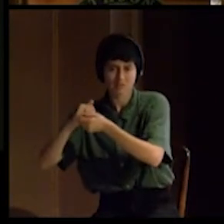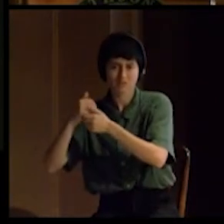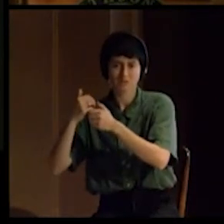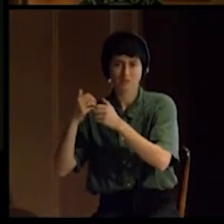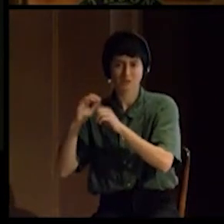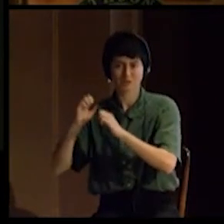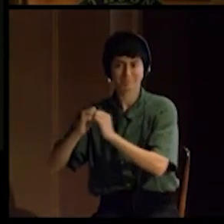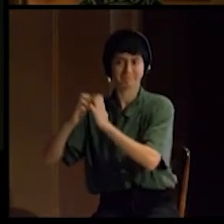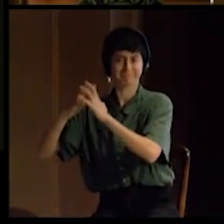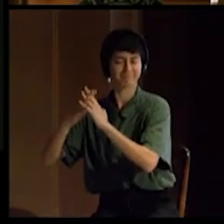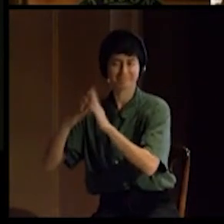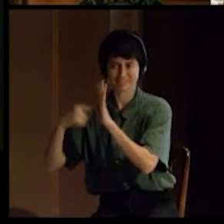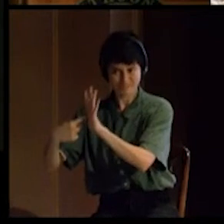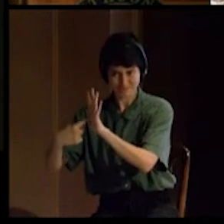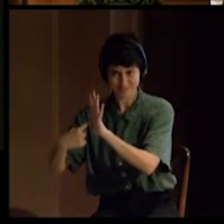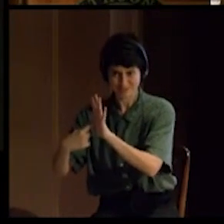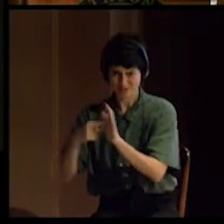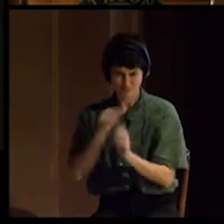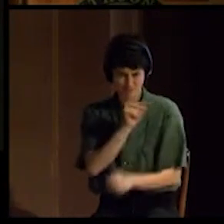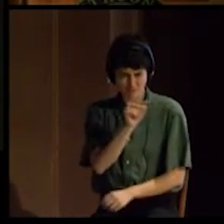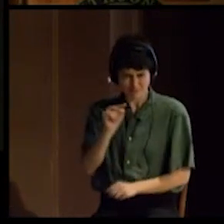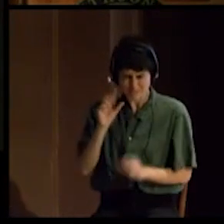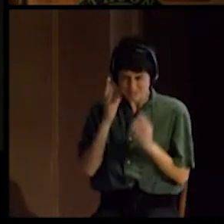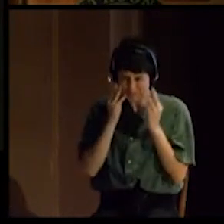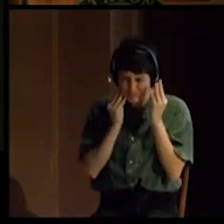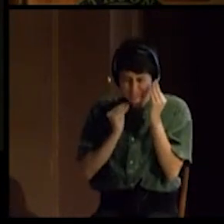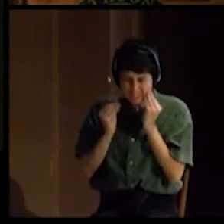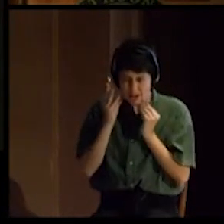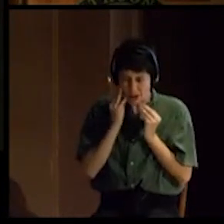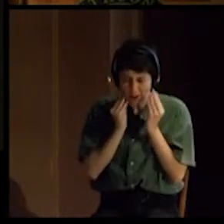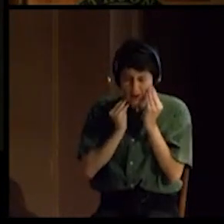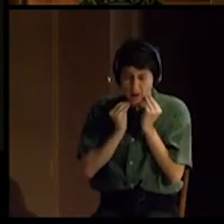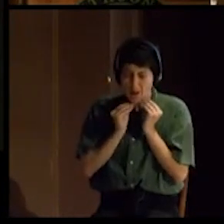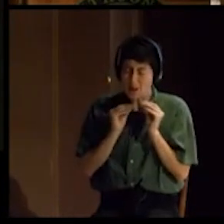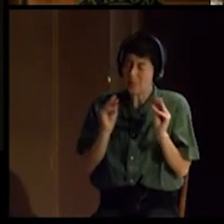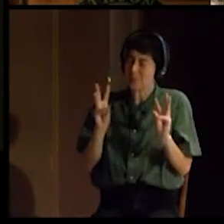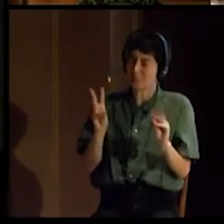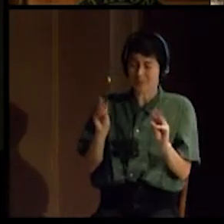I had the opportunity to mentor amazing NHRE interns.